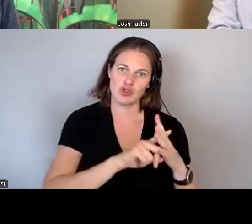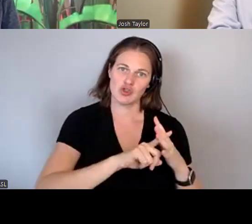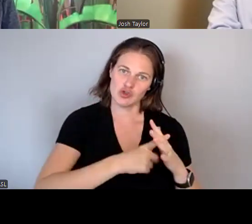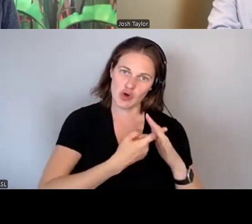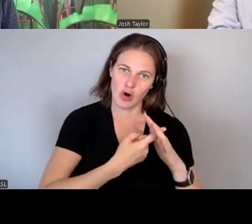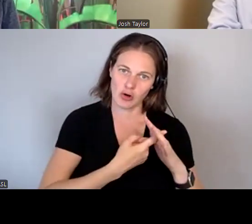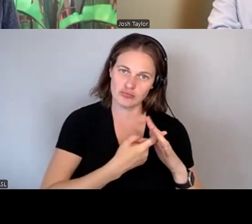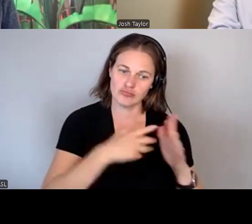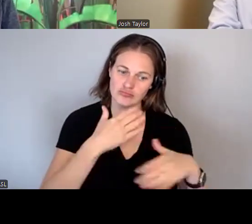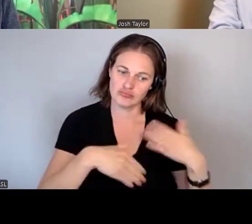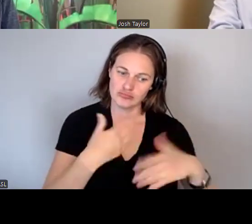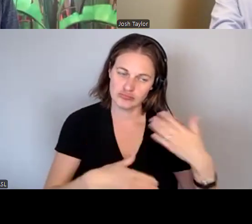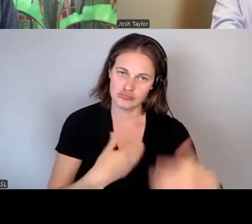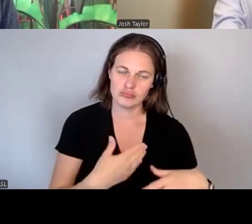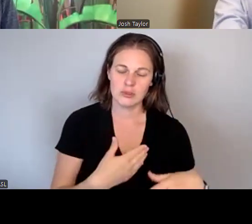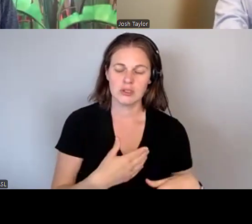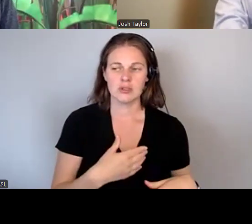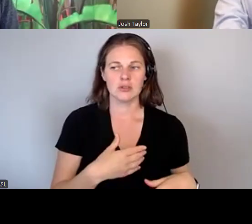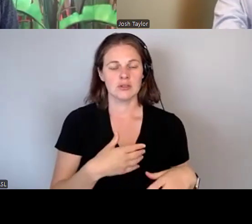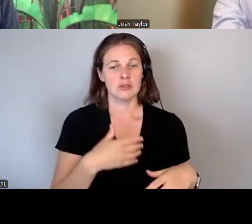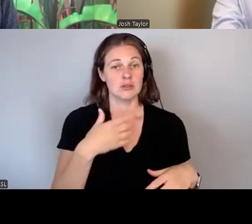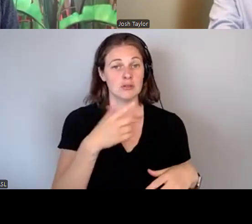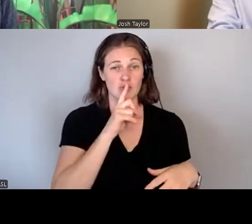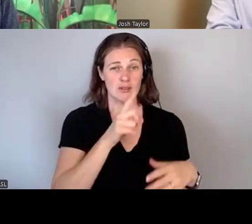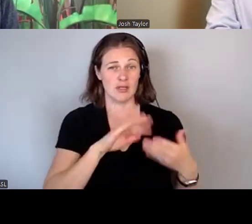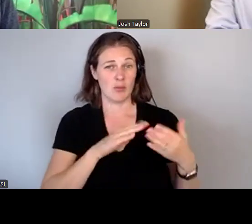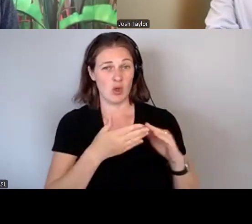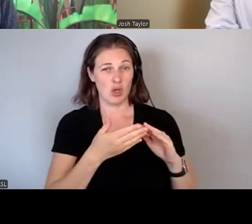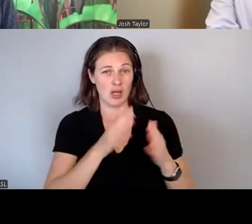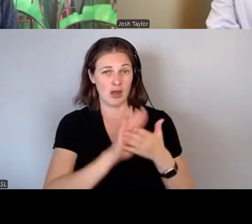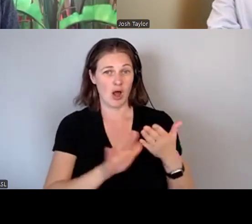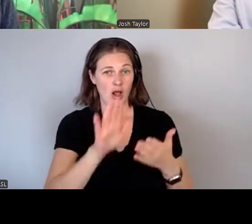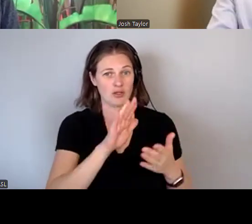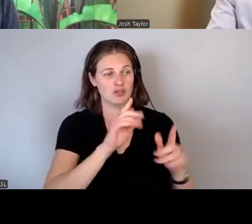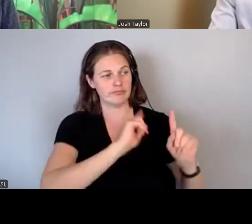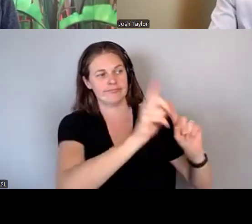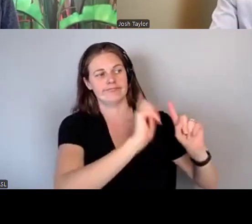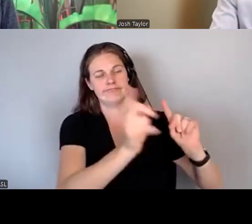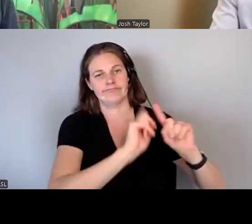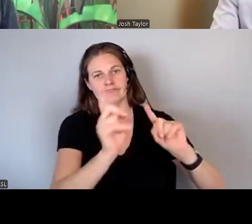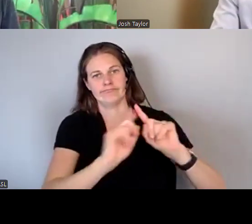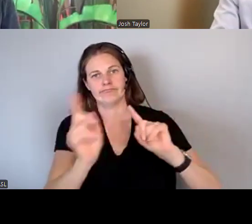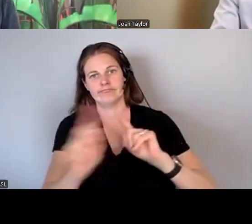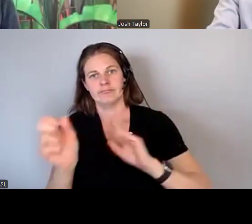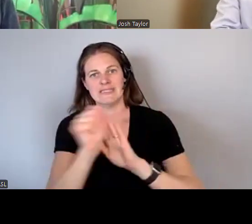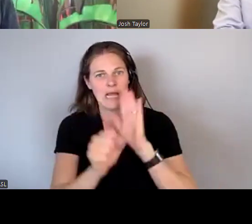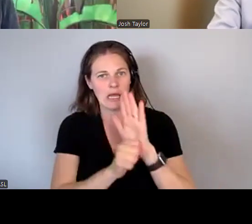for, I think, because it's so different state to state on which ones have the most robust